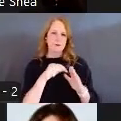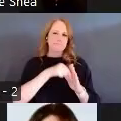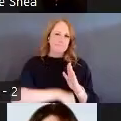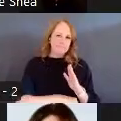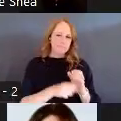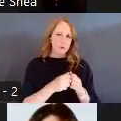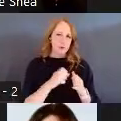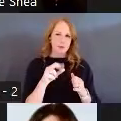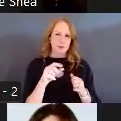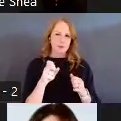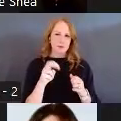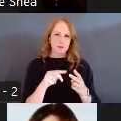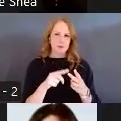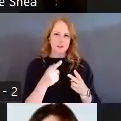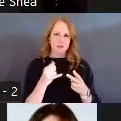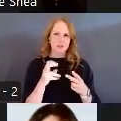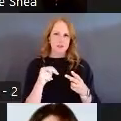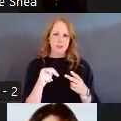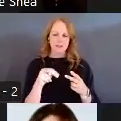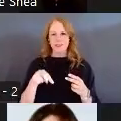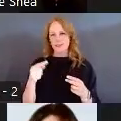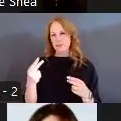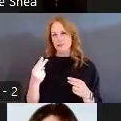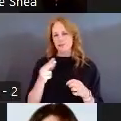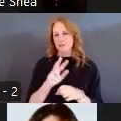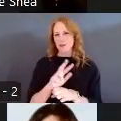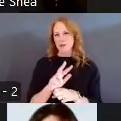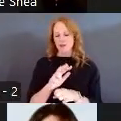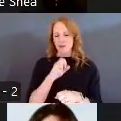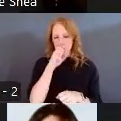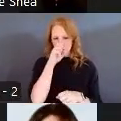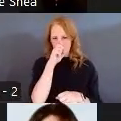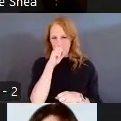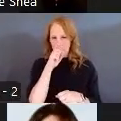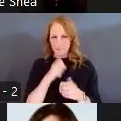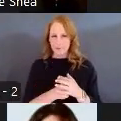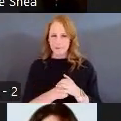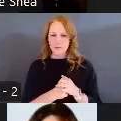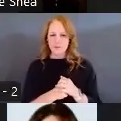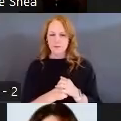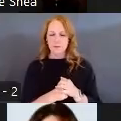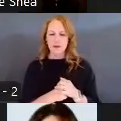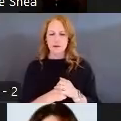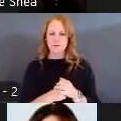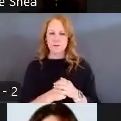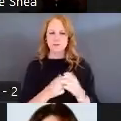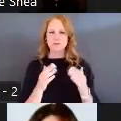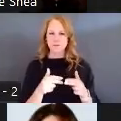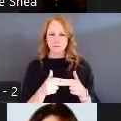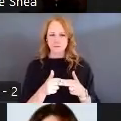and that's this Thursday at 3M Eastern. And then uh Donald, we can go to the next slide. All right.